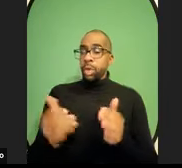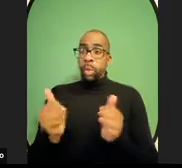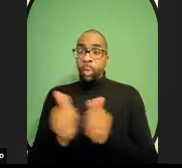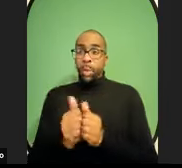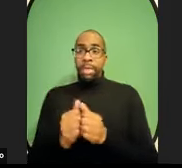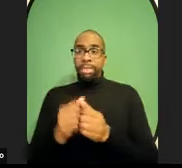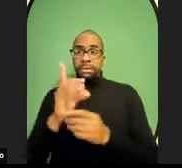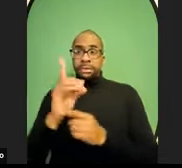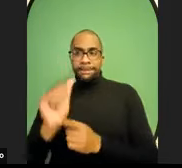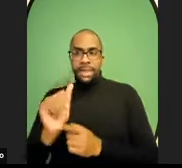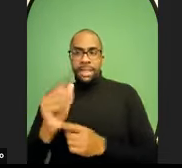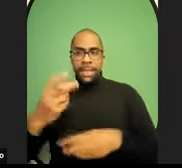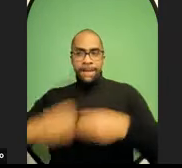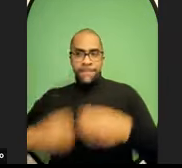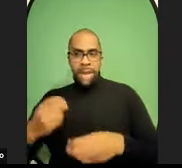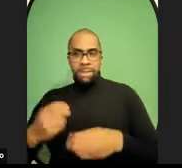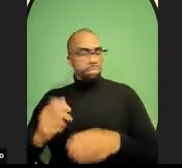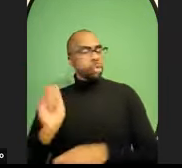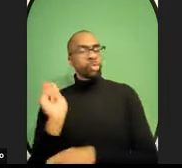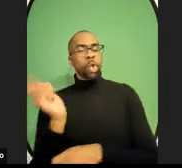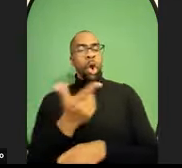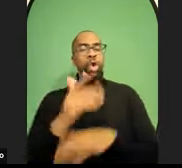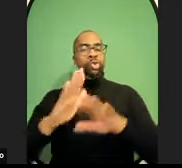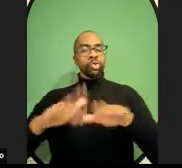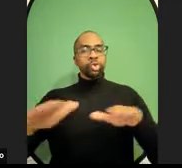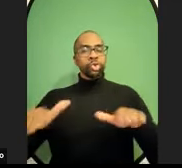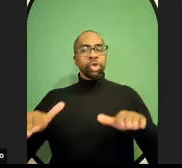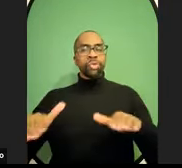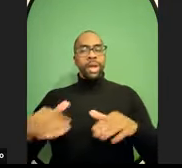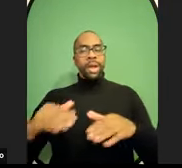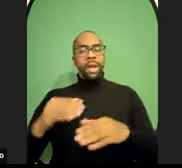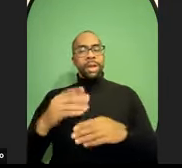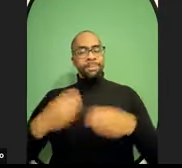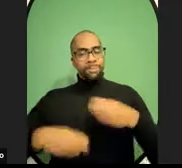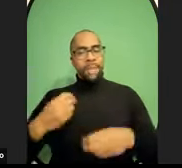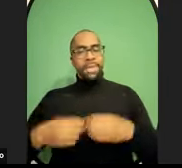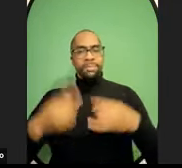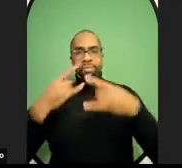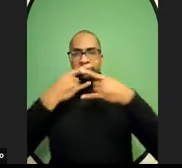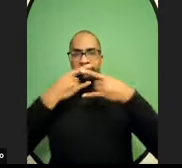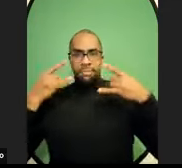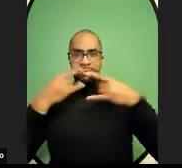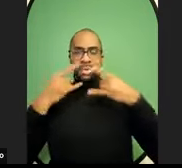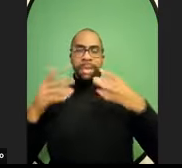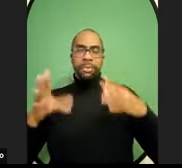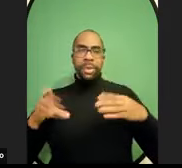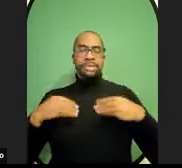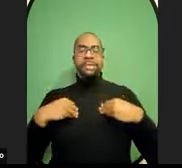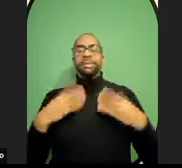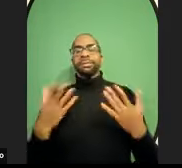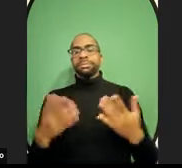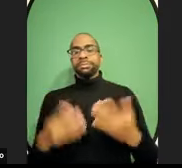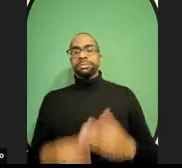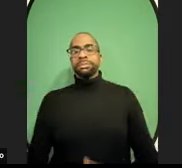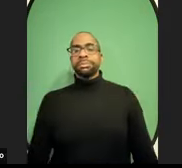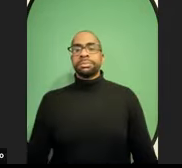with like disability issue it's just a children issue that just a children issue that you know children need some additional support with with wearing masks and Tolerating. ng it, and